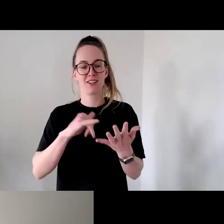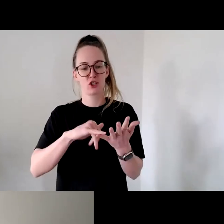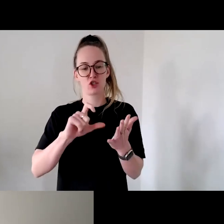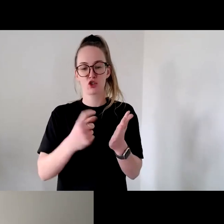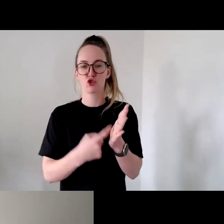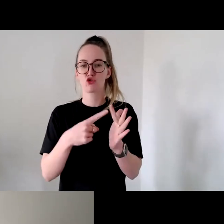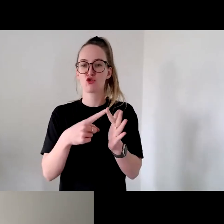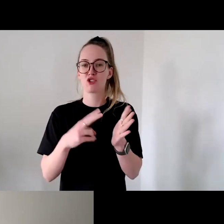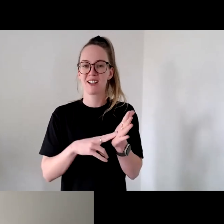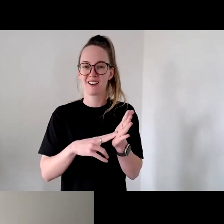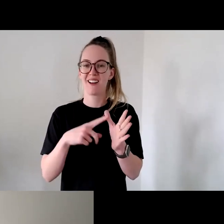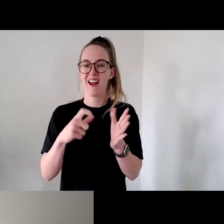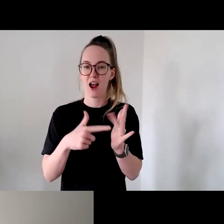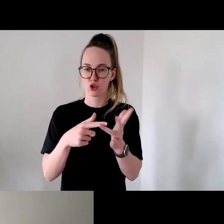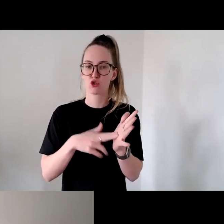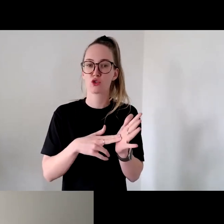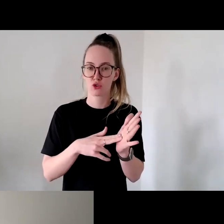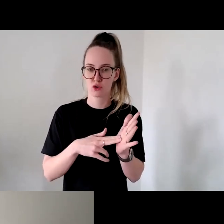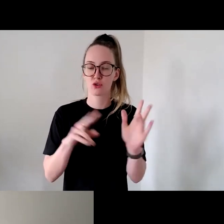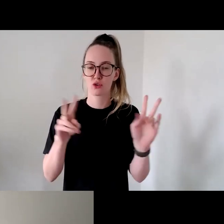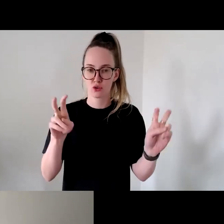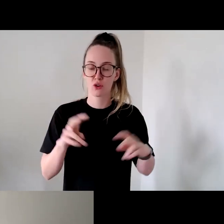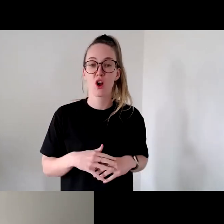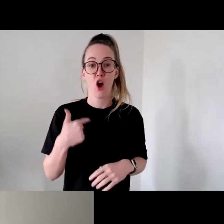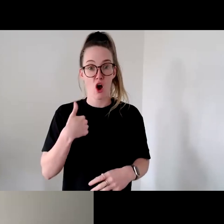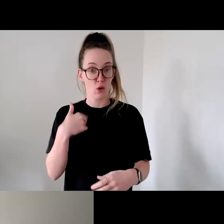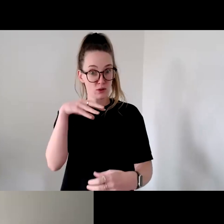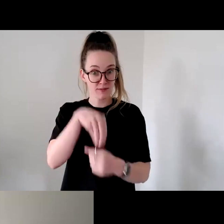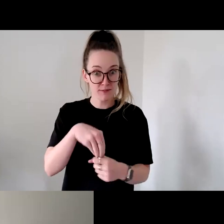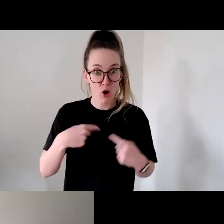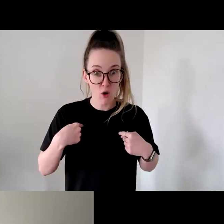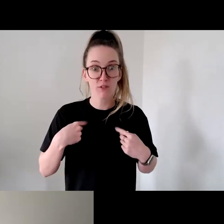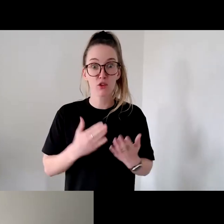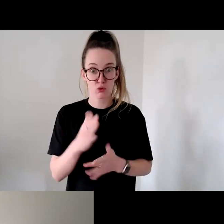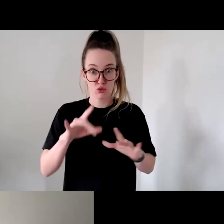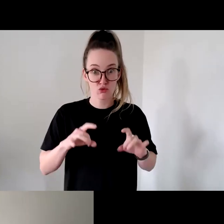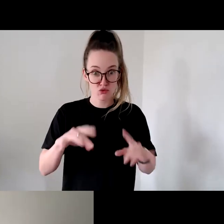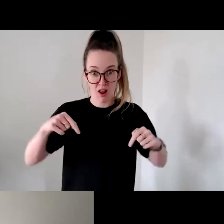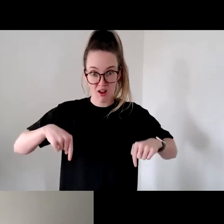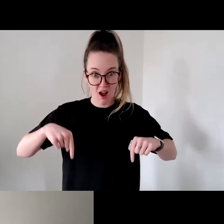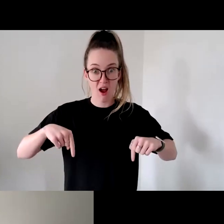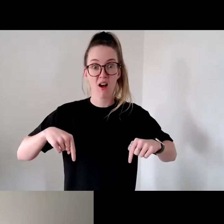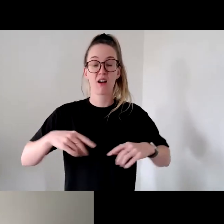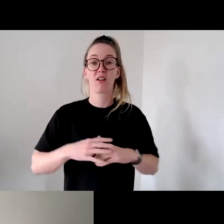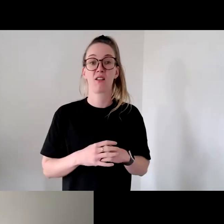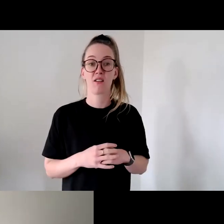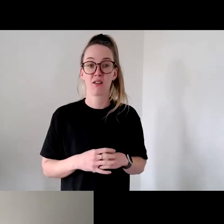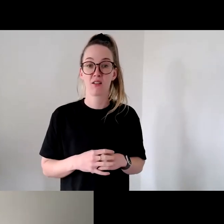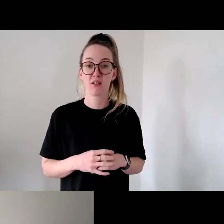action that I know, even I was involved with in Australia and that has been a really useful